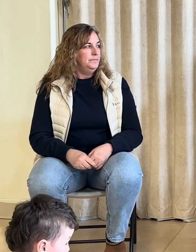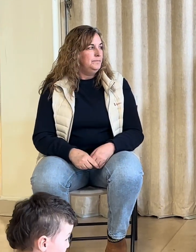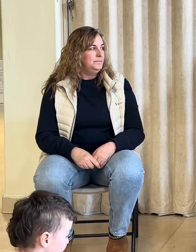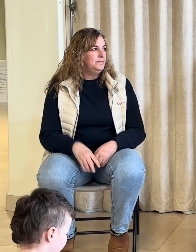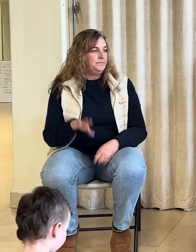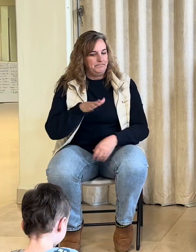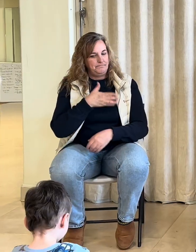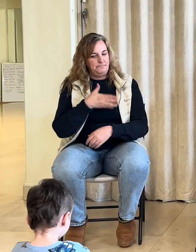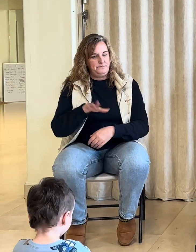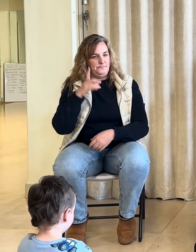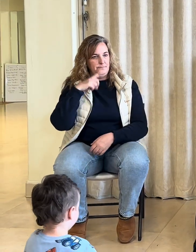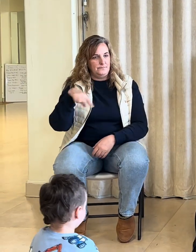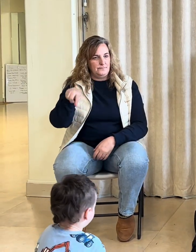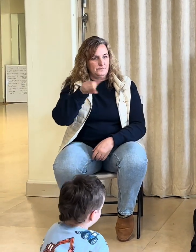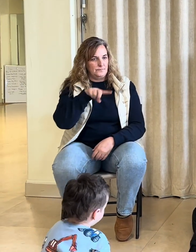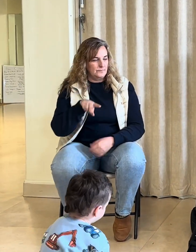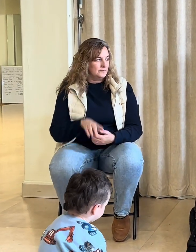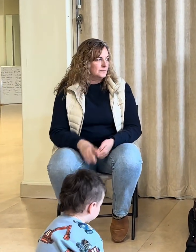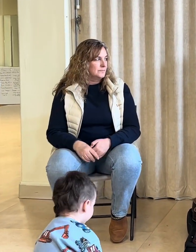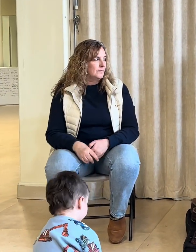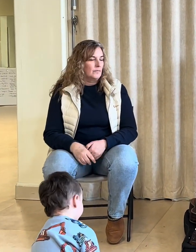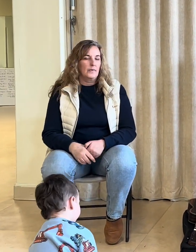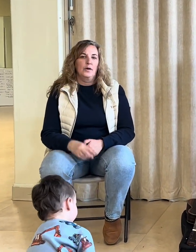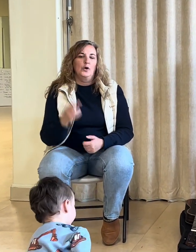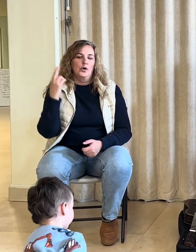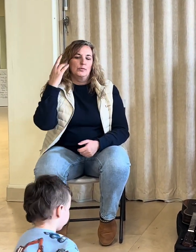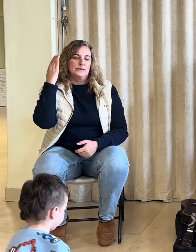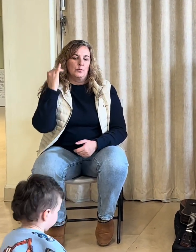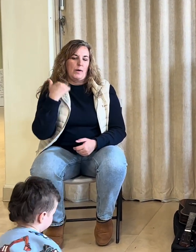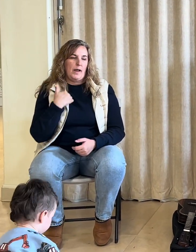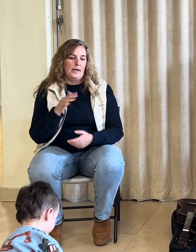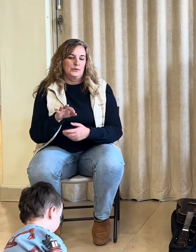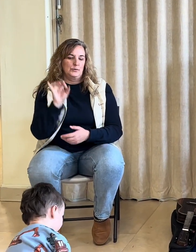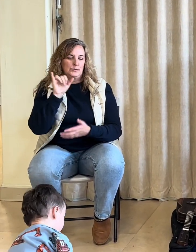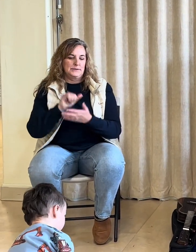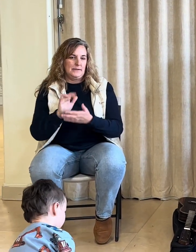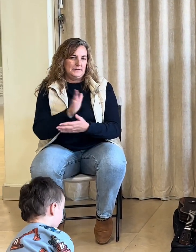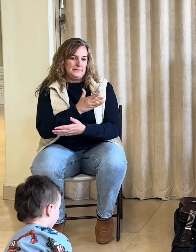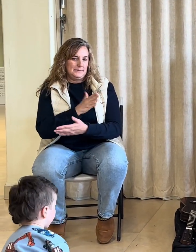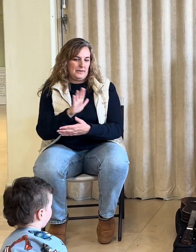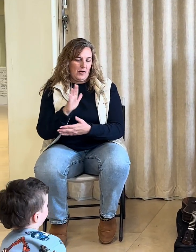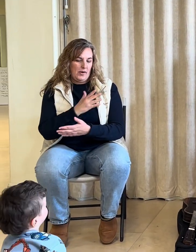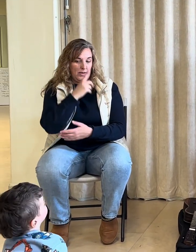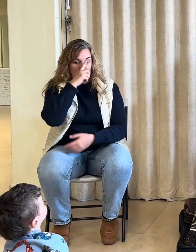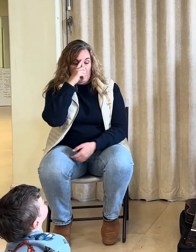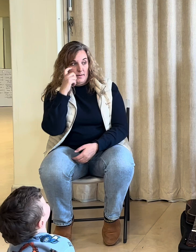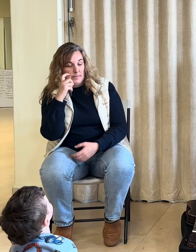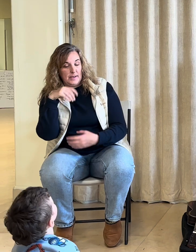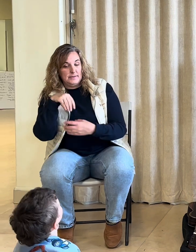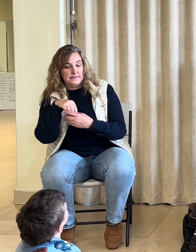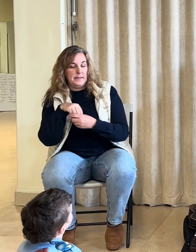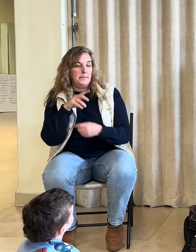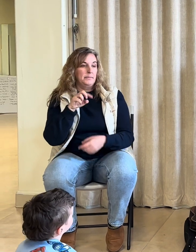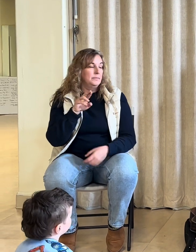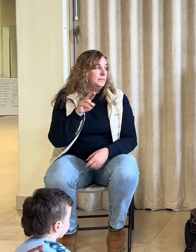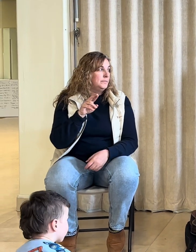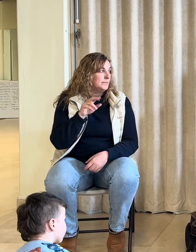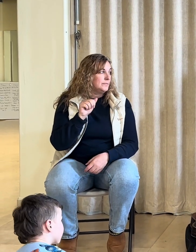for you guys. And the reason I chose this song is because in Mr. Andre's book, it says